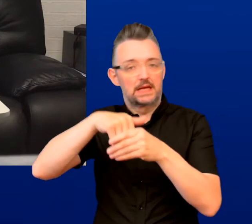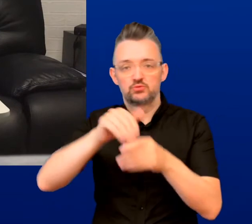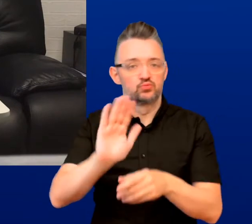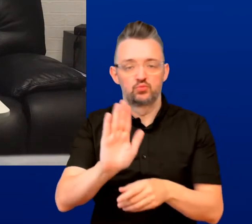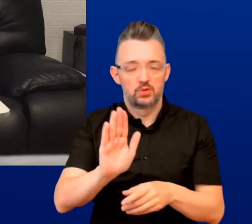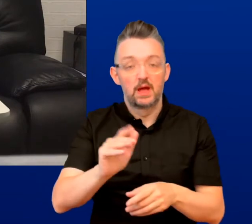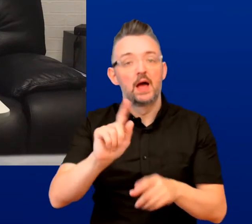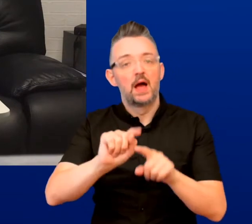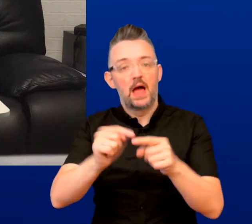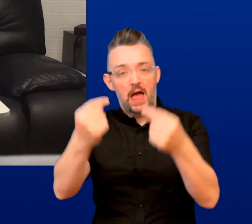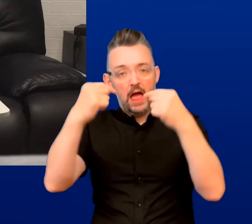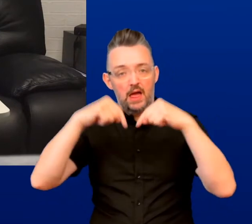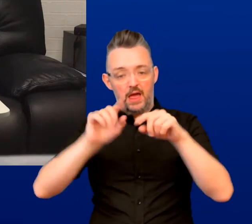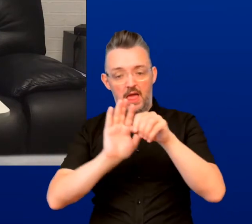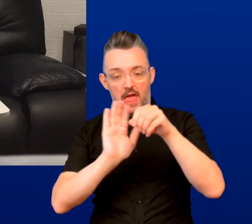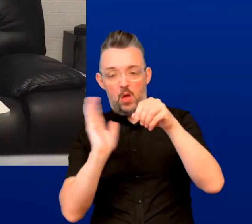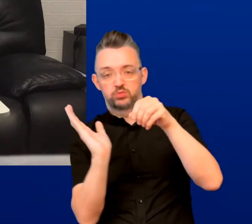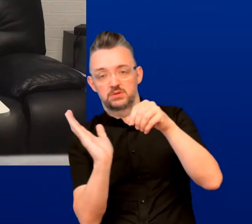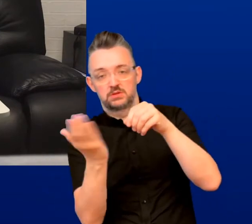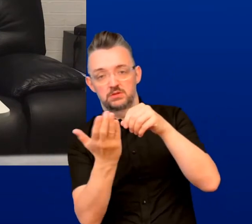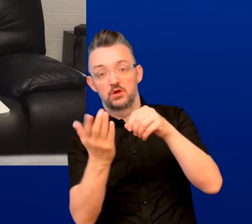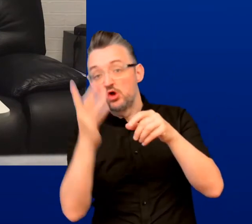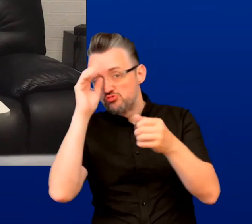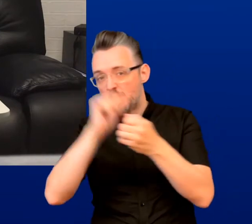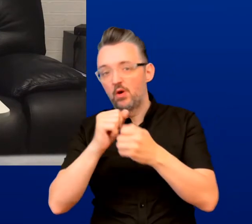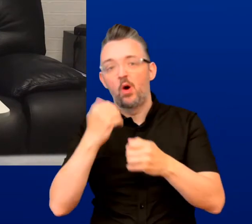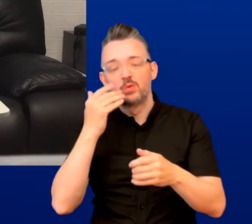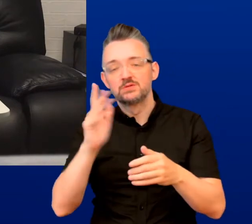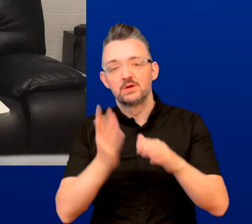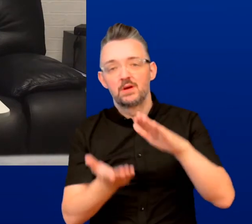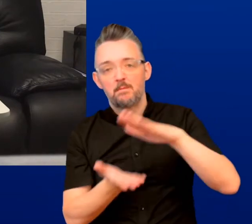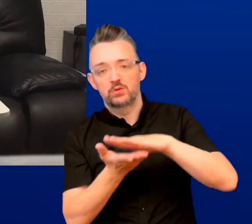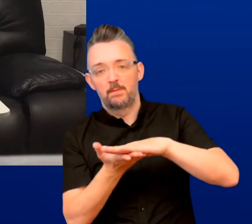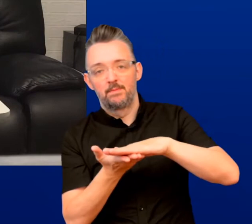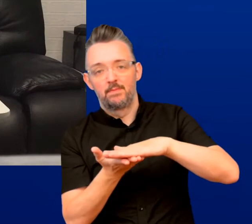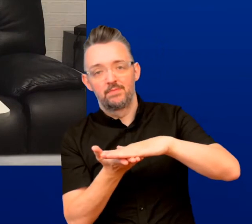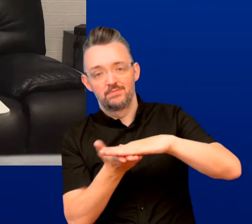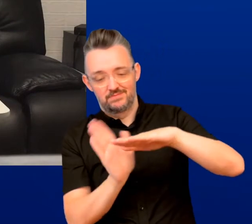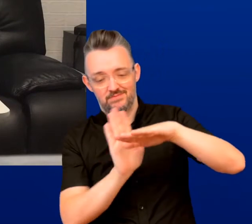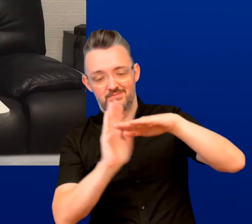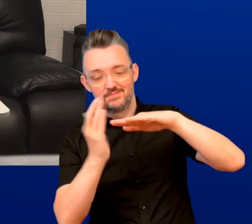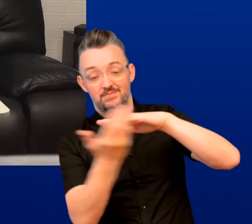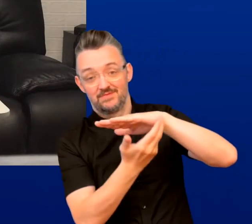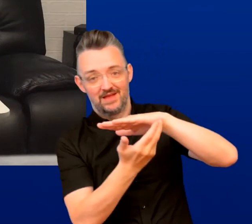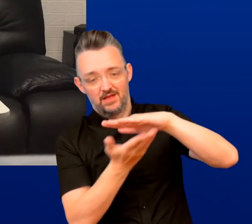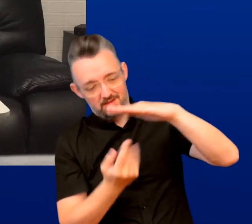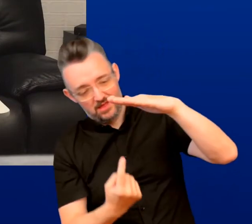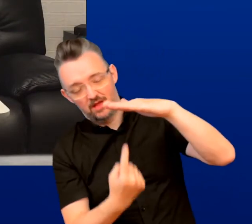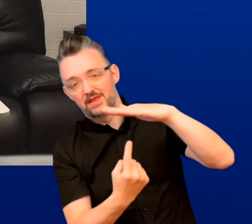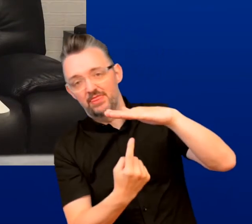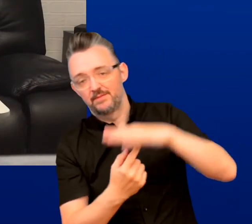outside. Don't forget to do the base. What we need is two